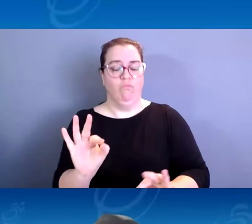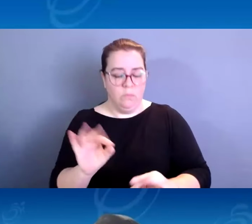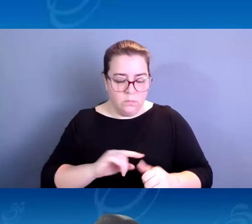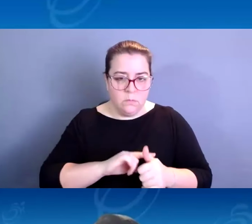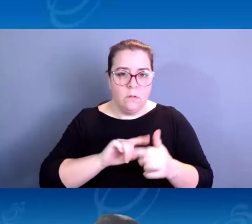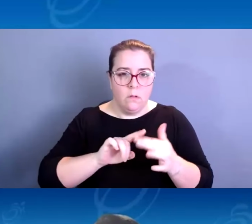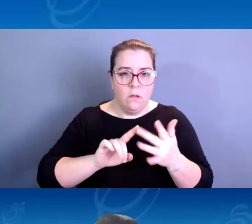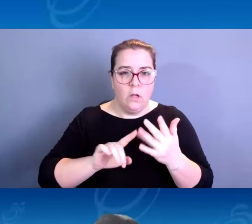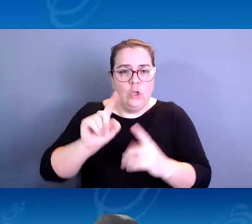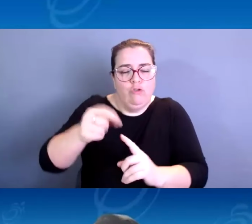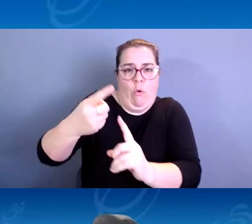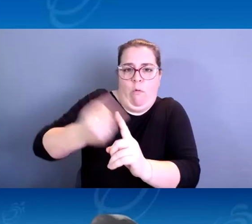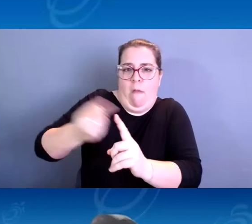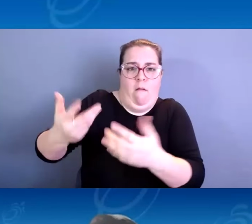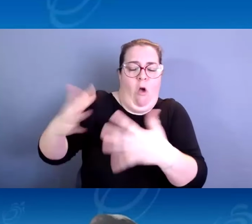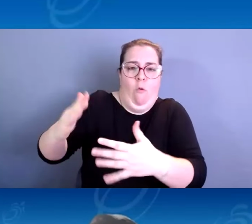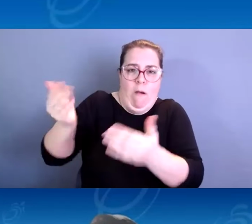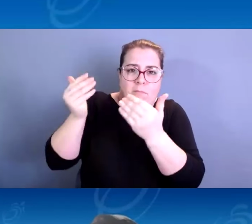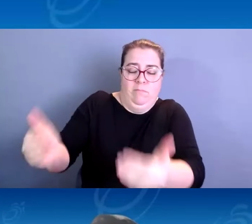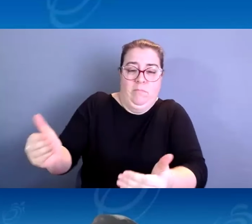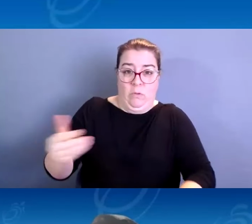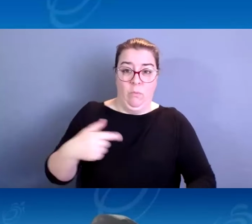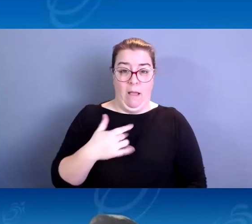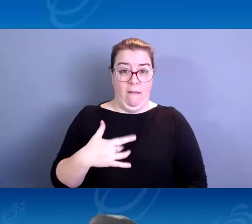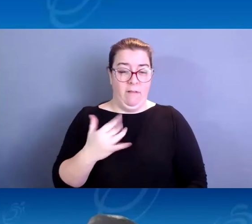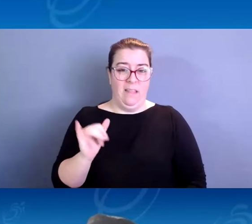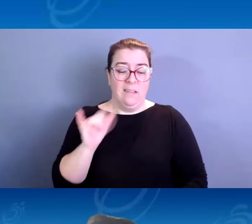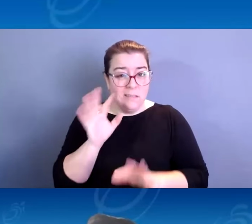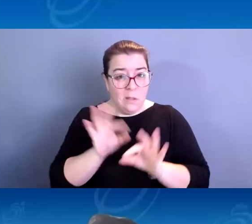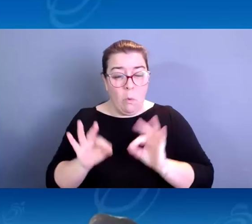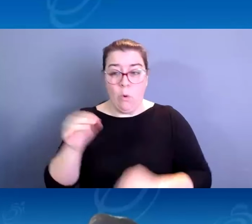So I don't think asking all of those things, people, what do you need